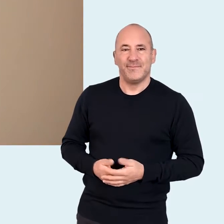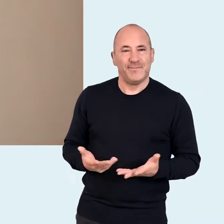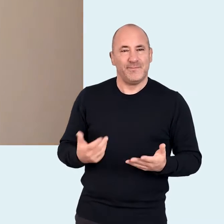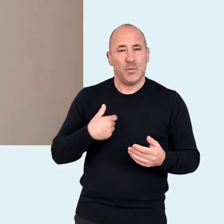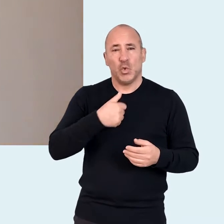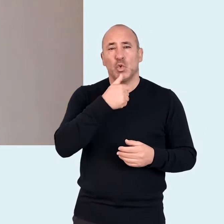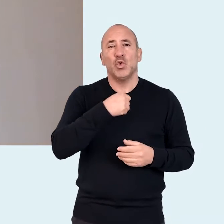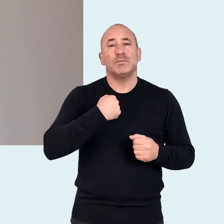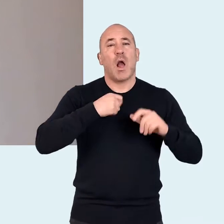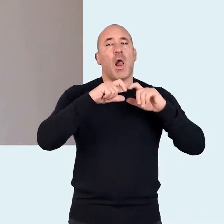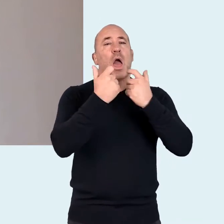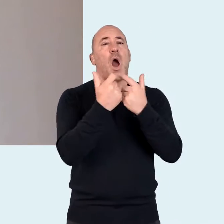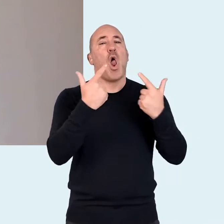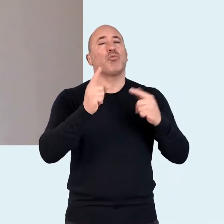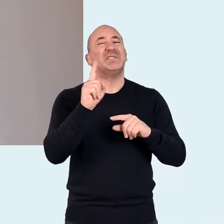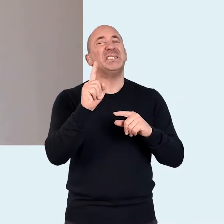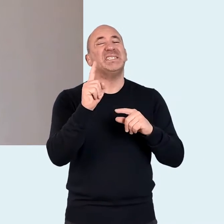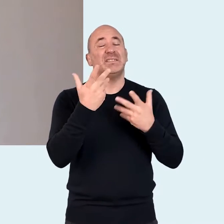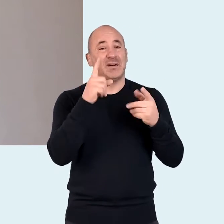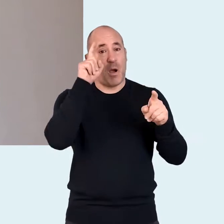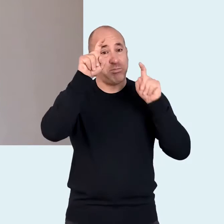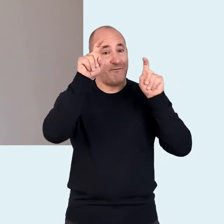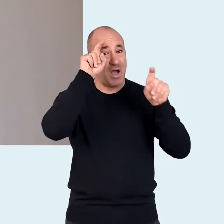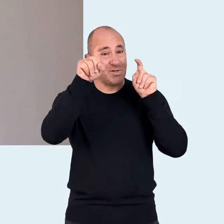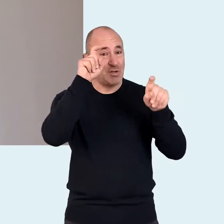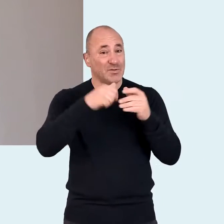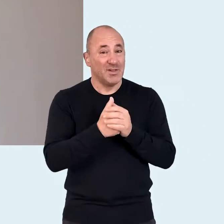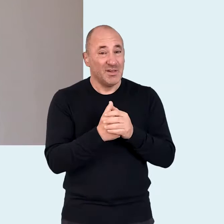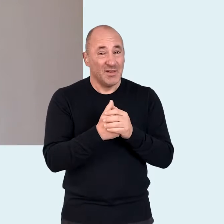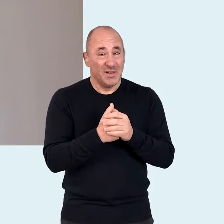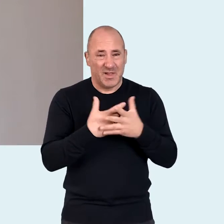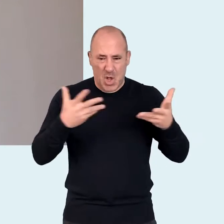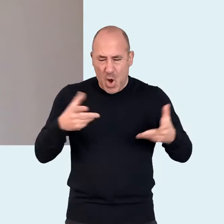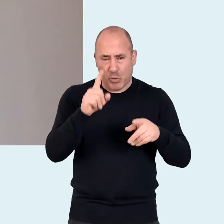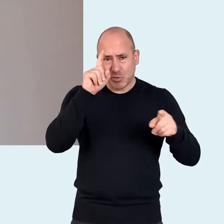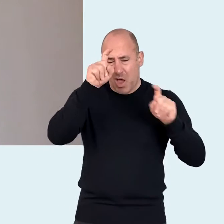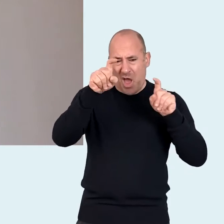I use improvisation a lot in class. I believe that by encouraging dancers to improvise,